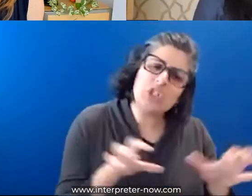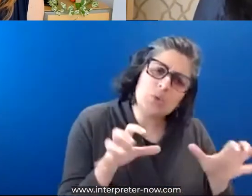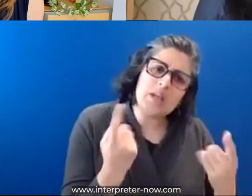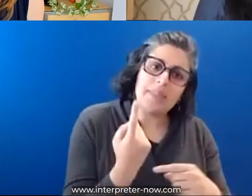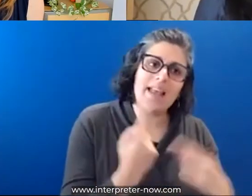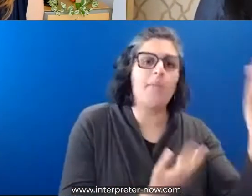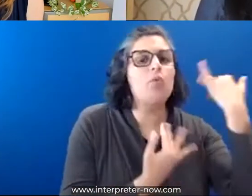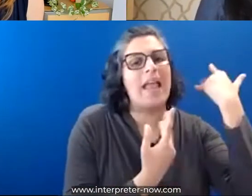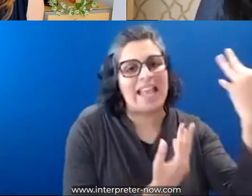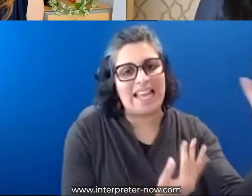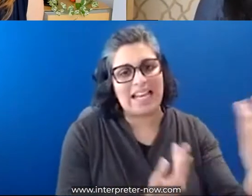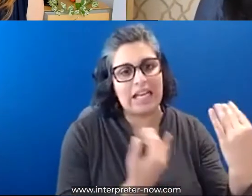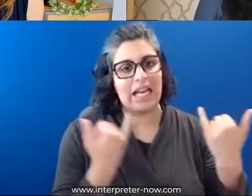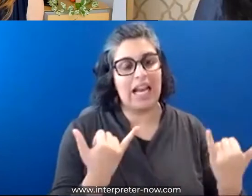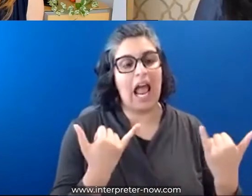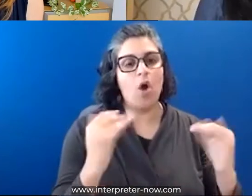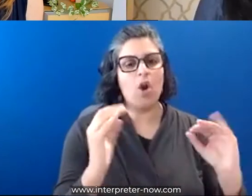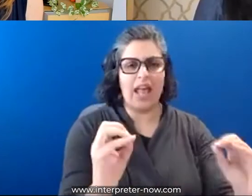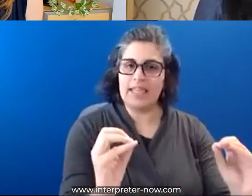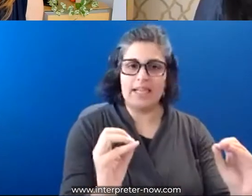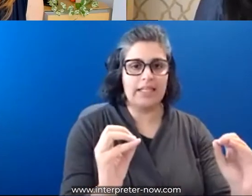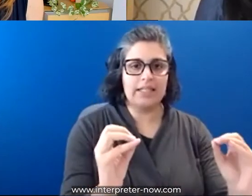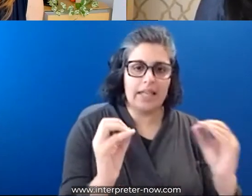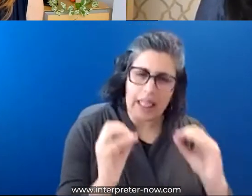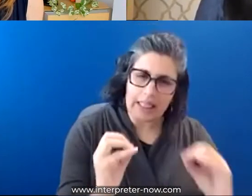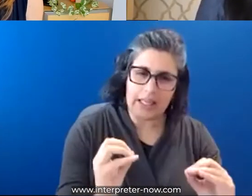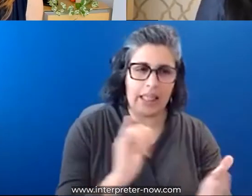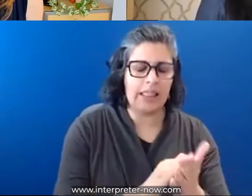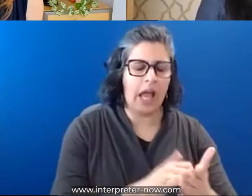And now we've got nothing. And that breaks my heart.